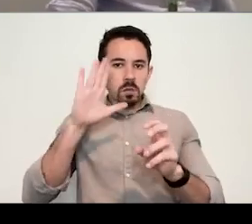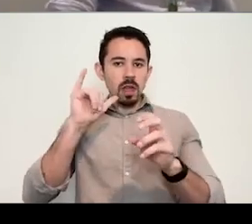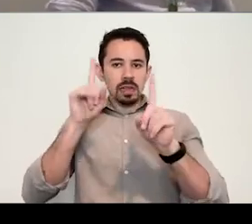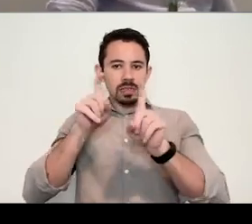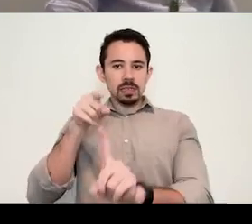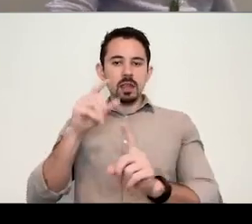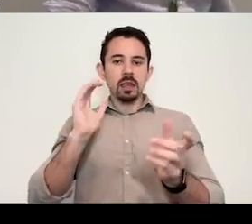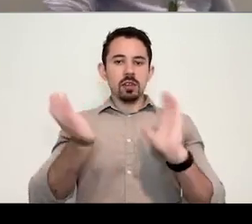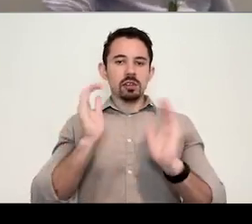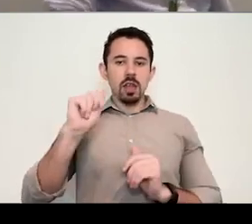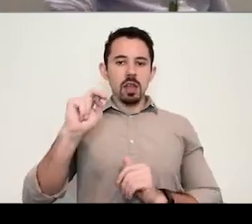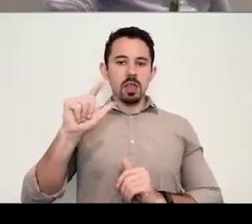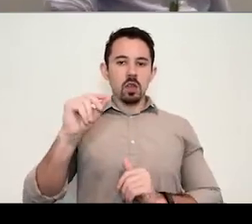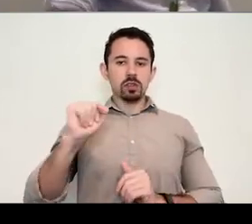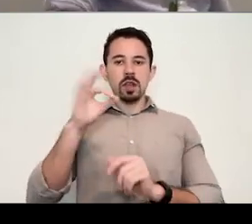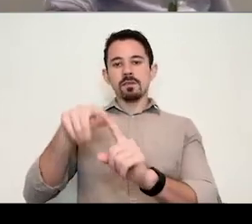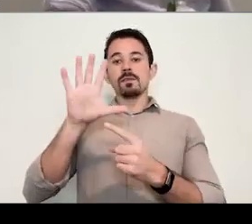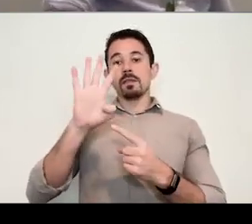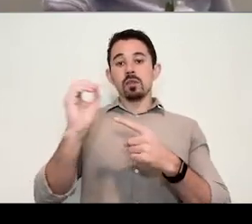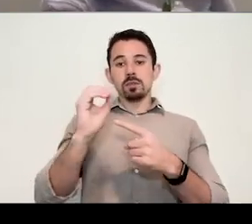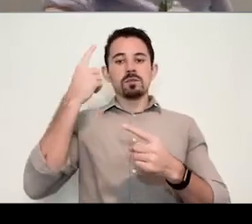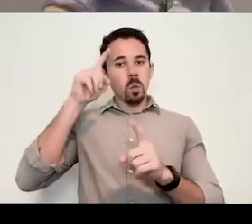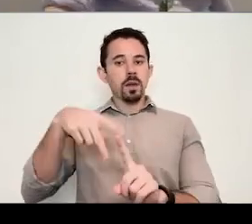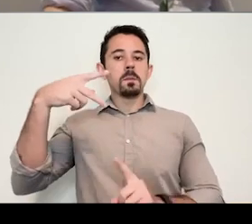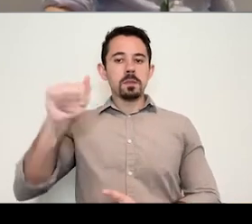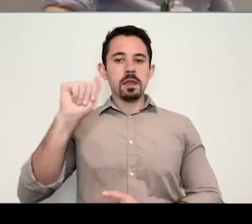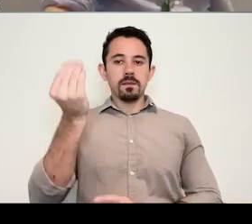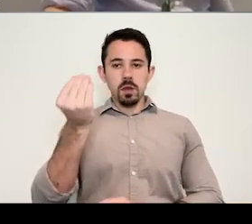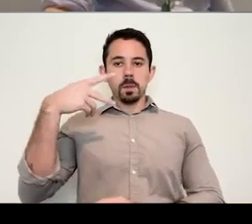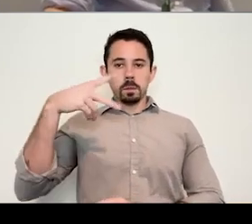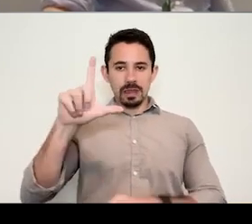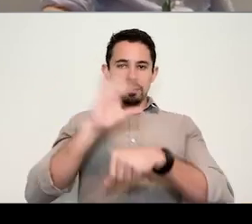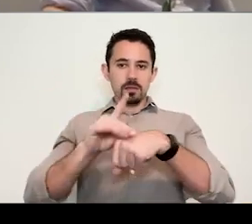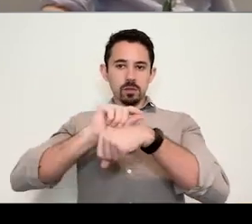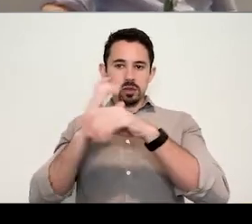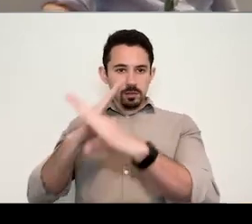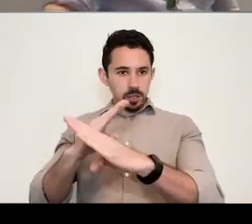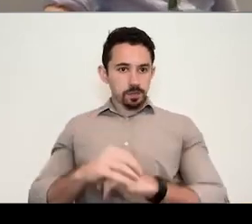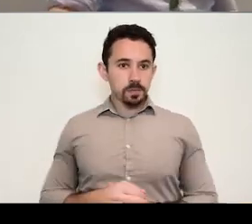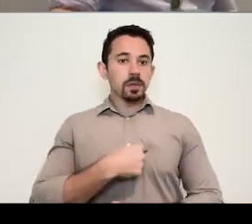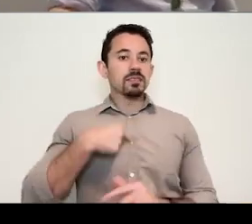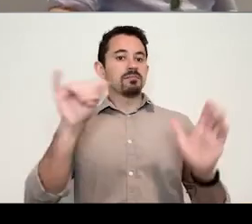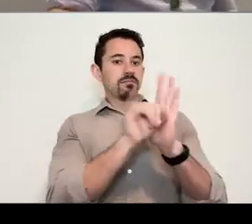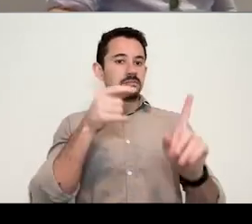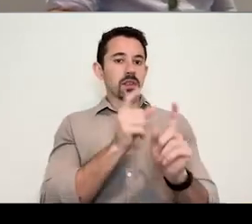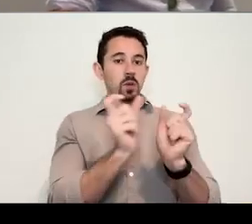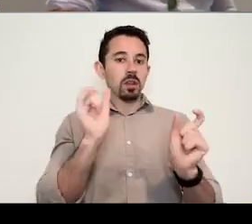Studies (SAR) by testing analogs of 54-O for Pel biofilm inhibition. We identified compounds that